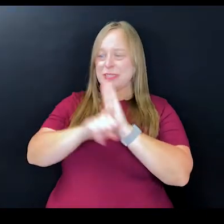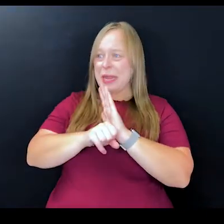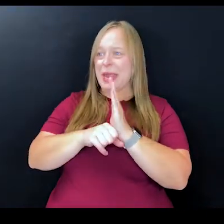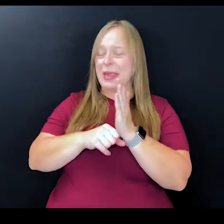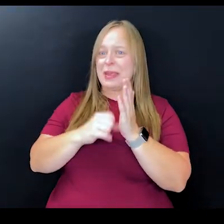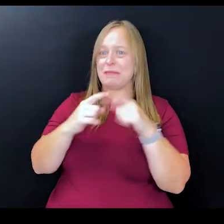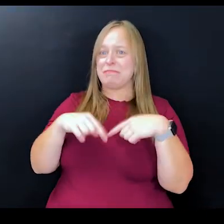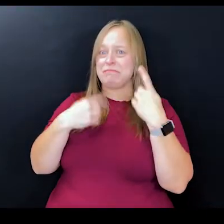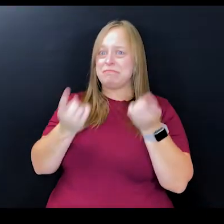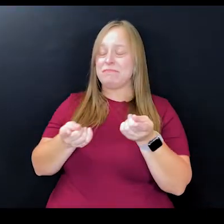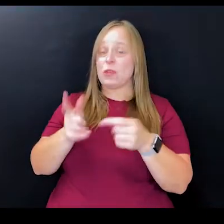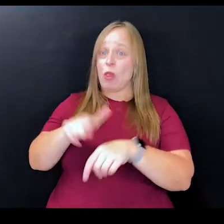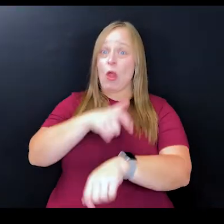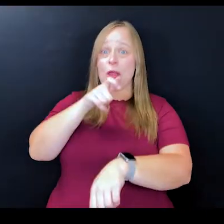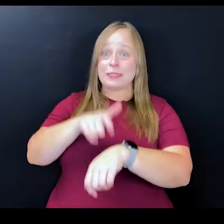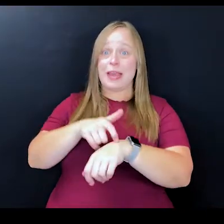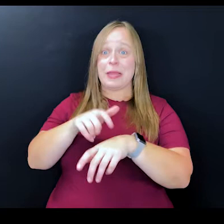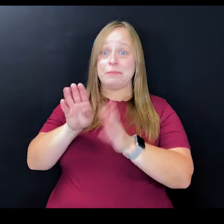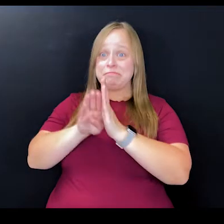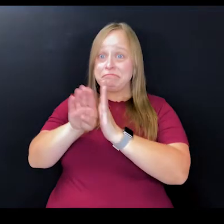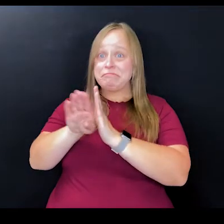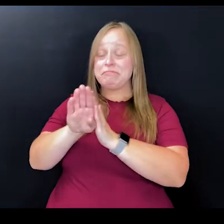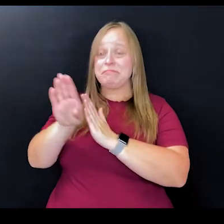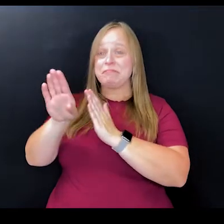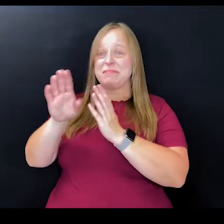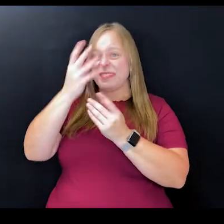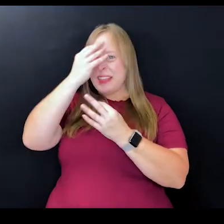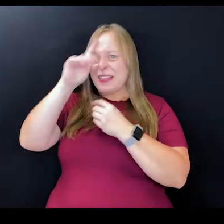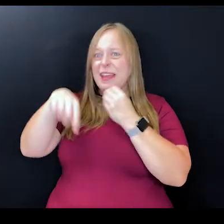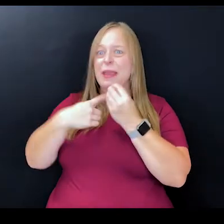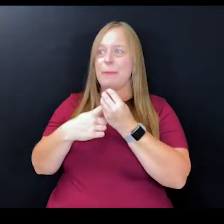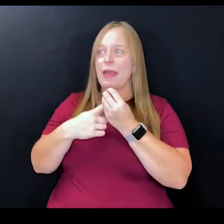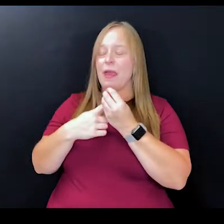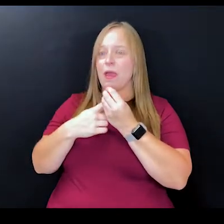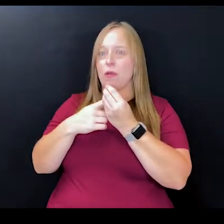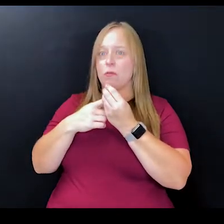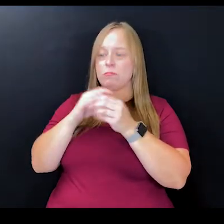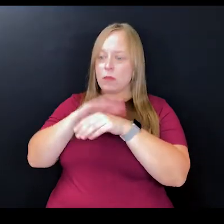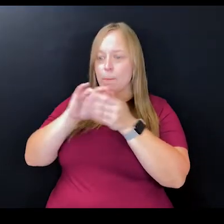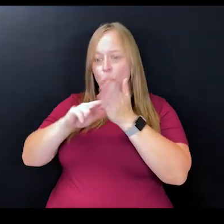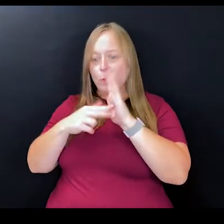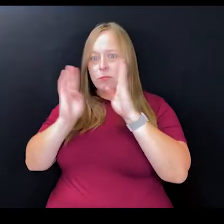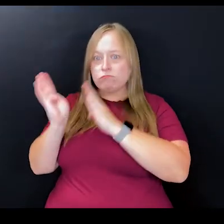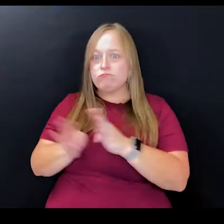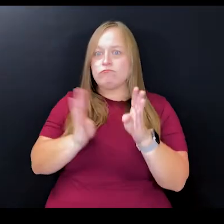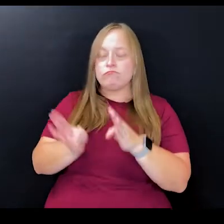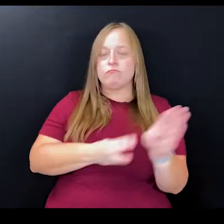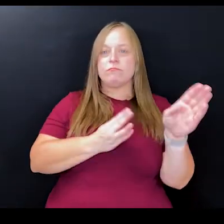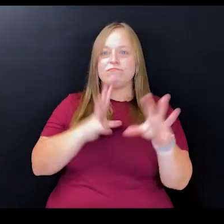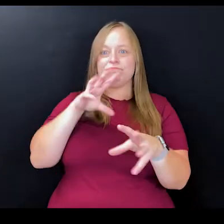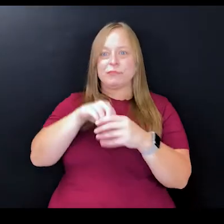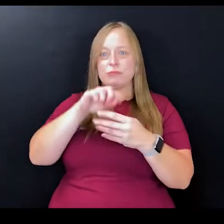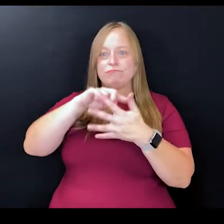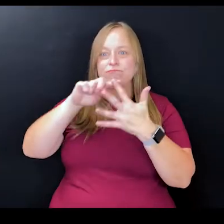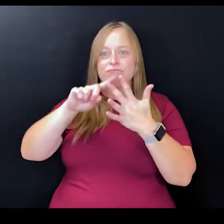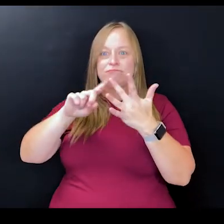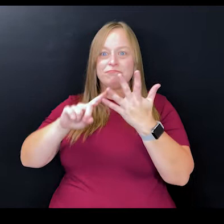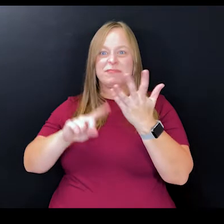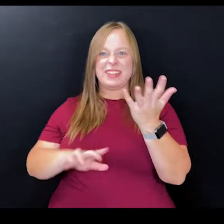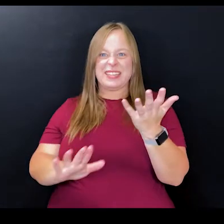and this has taken a long time to really think about and be very intentional about what is going to be included in this digest.